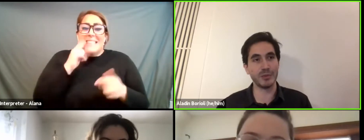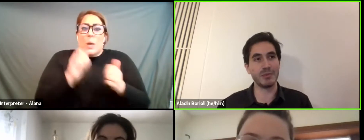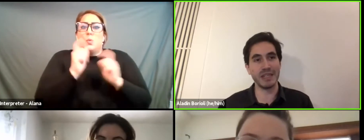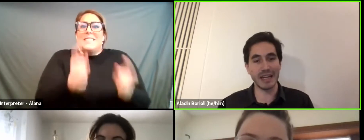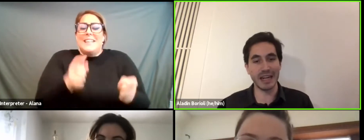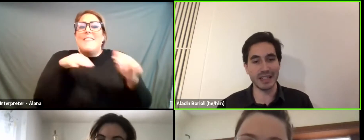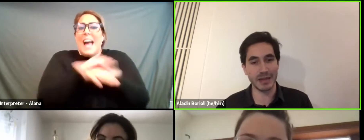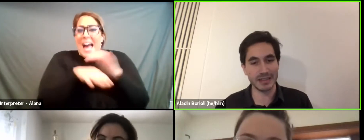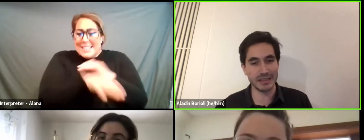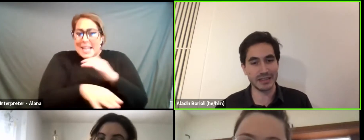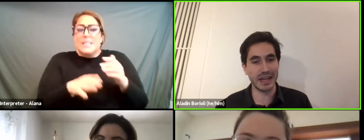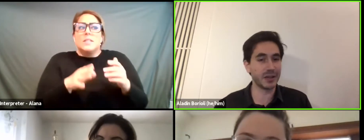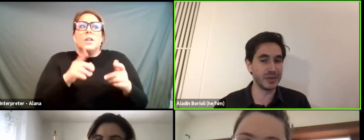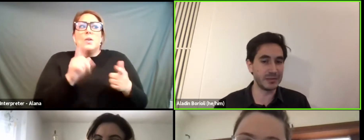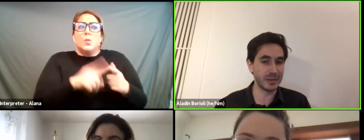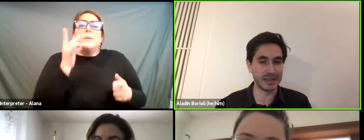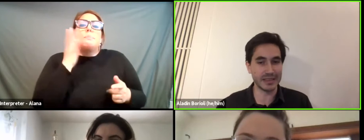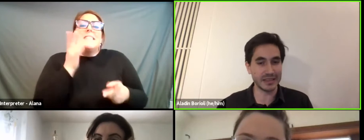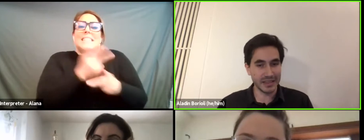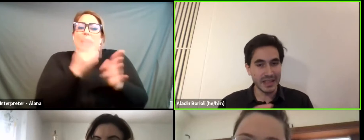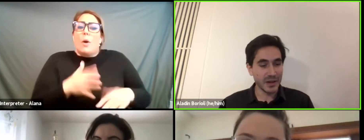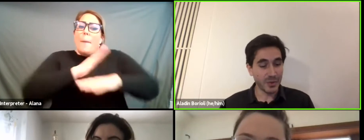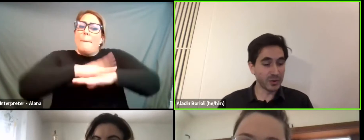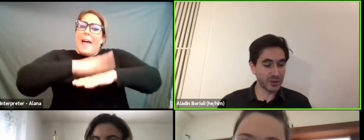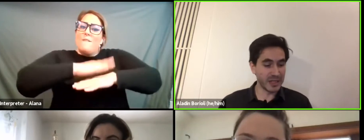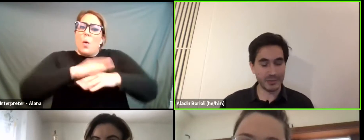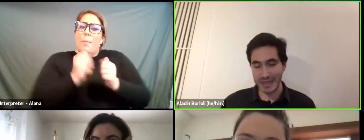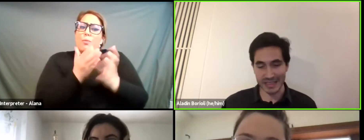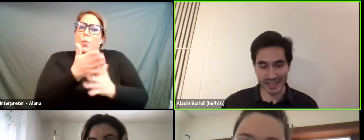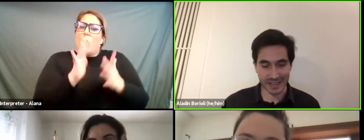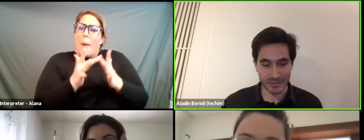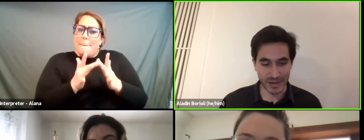and being analyzed by this algorithm, but this is also really the beginning and I'm